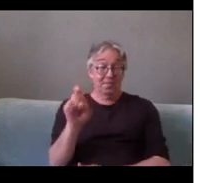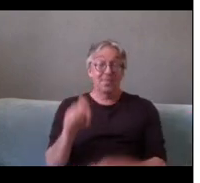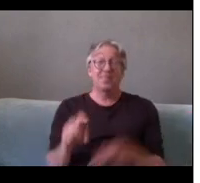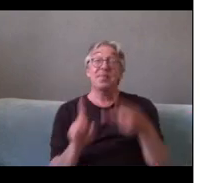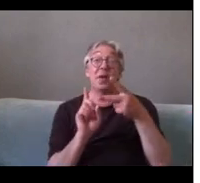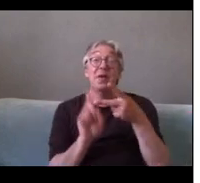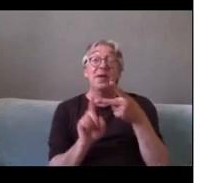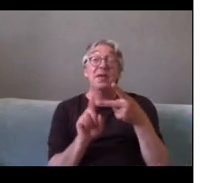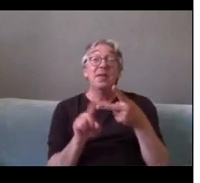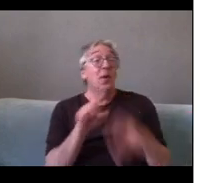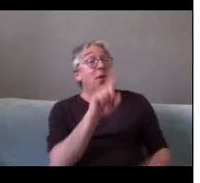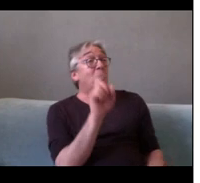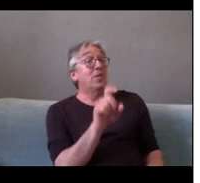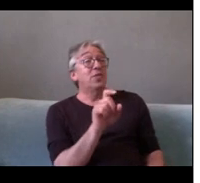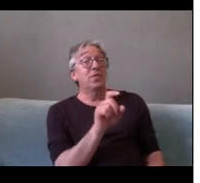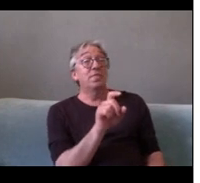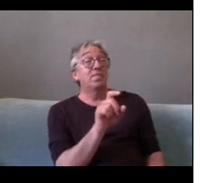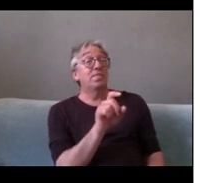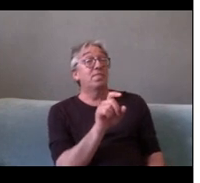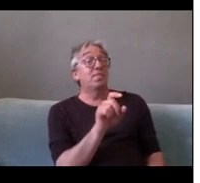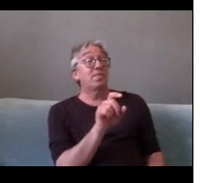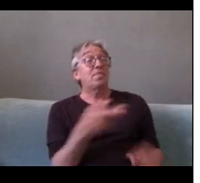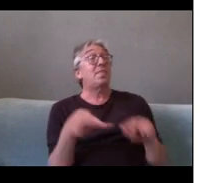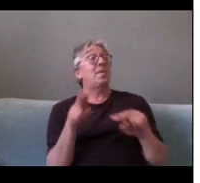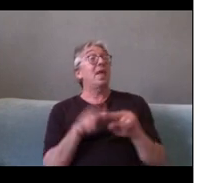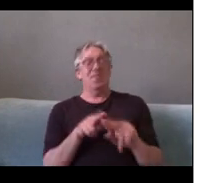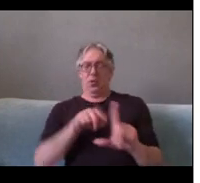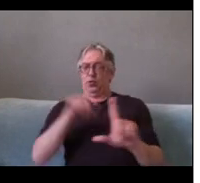if we were to have reliable data of persons with disabilities,